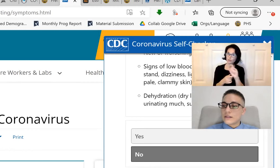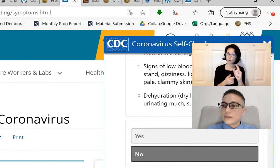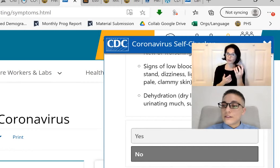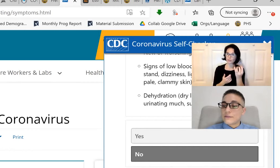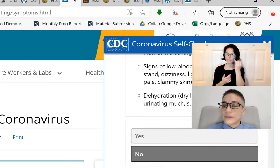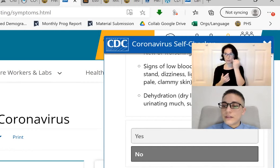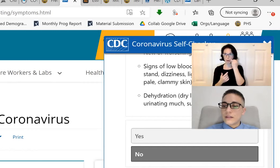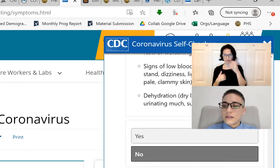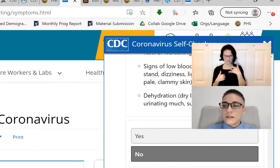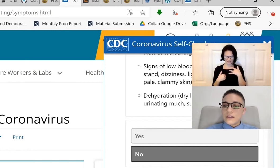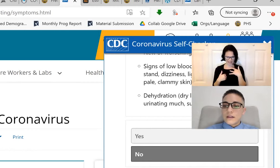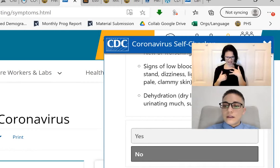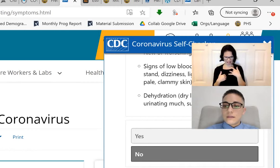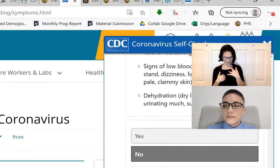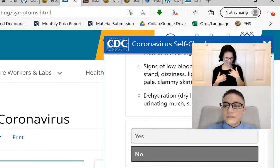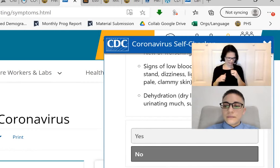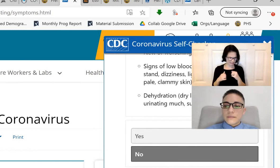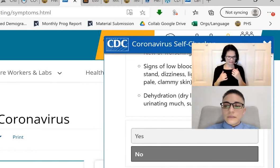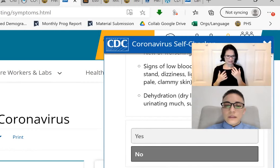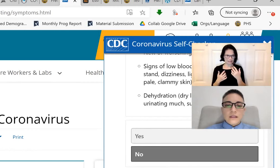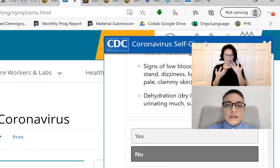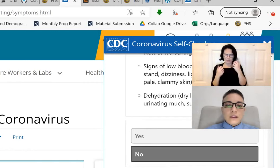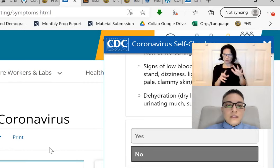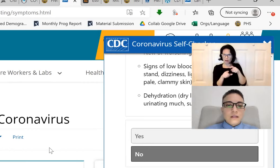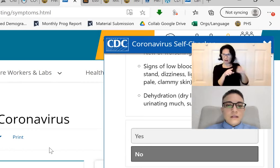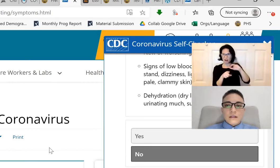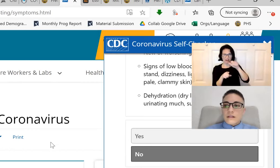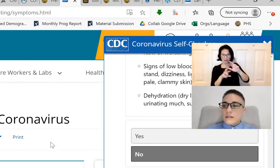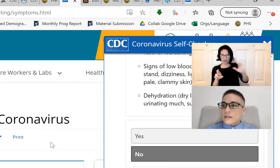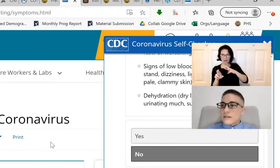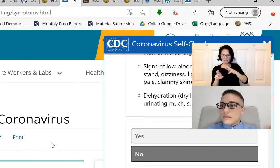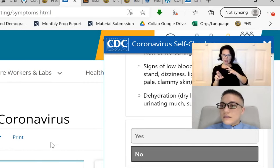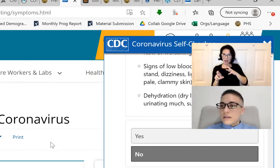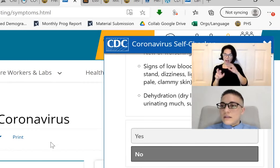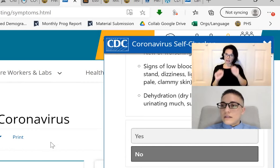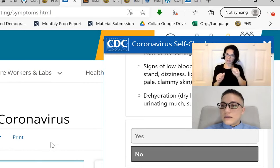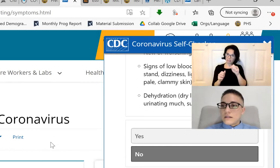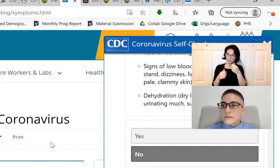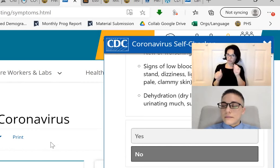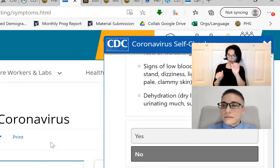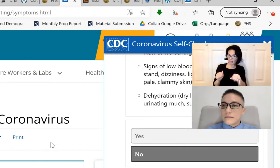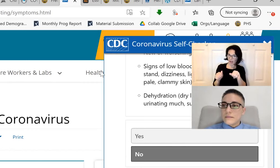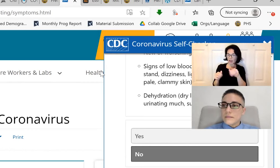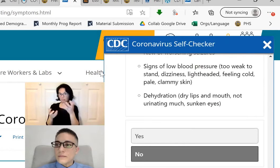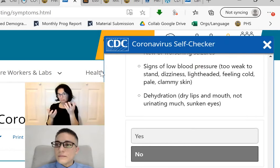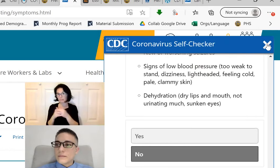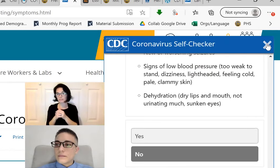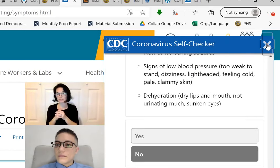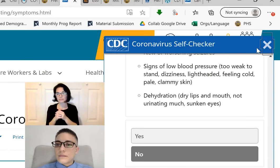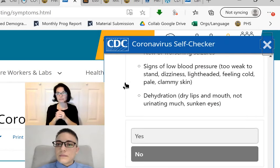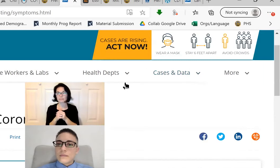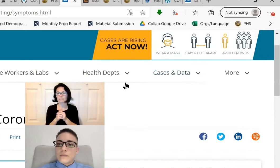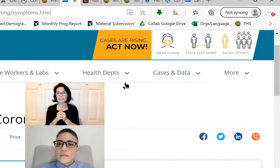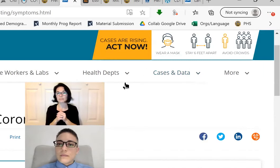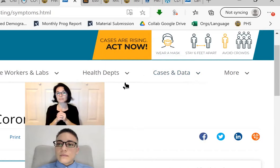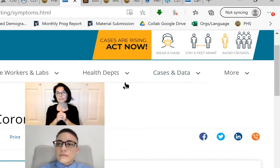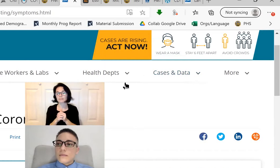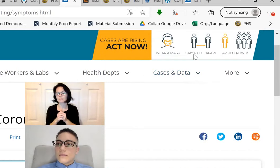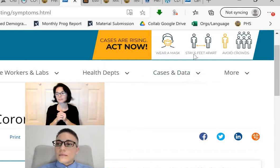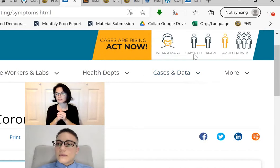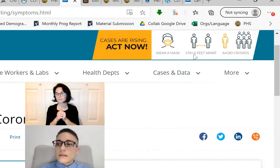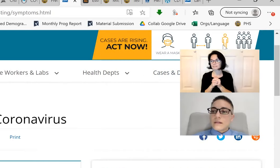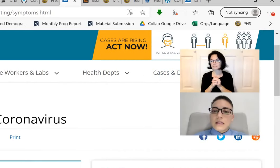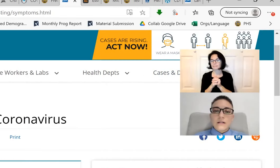will be less problems for others overall. So there are some other things…